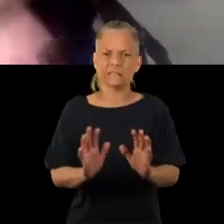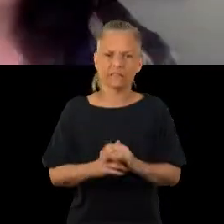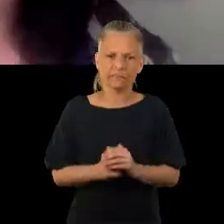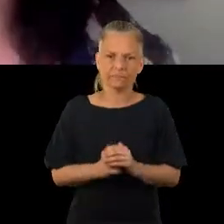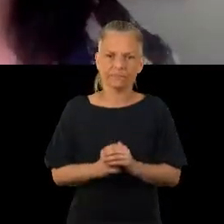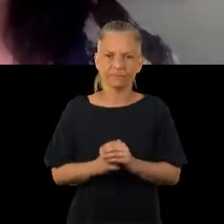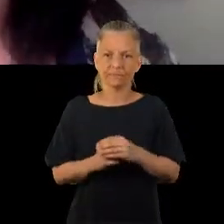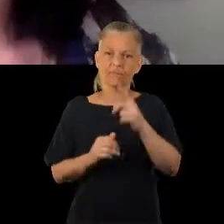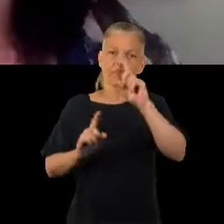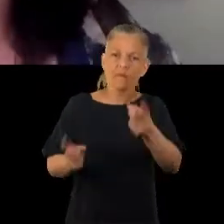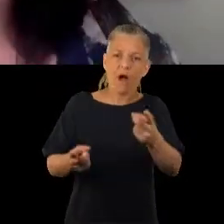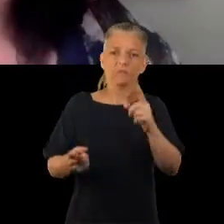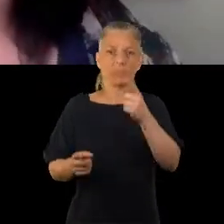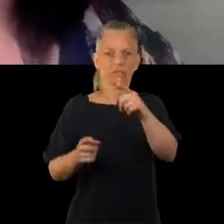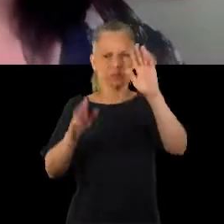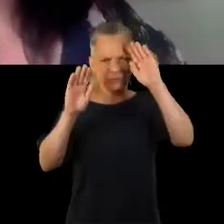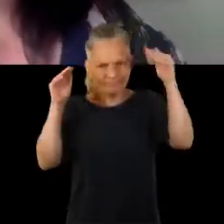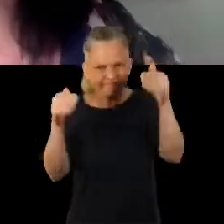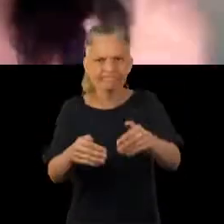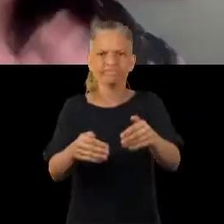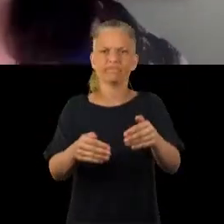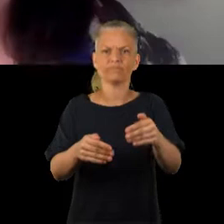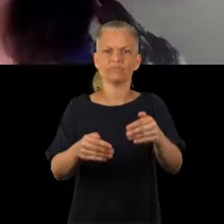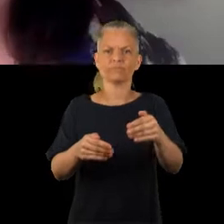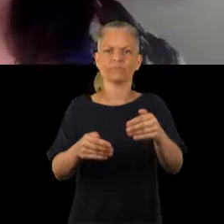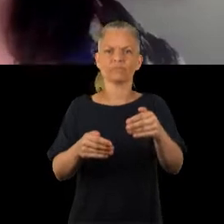One of the things that used to come up often is ‘you can’t pay peers too much because